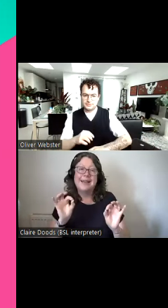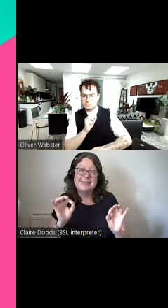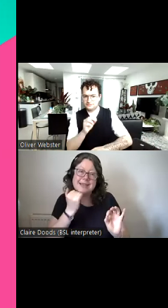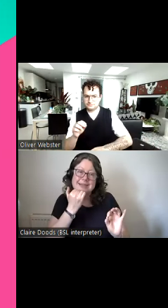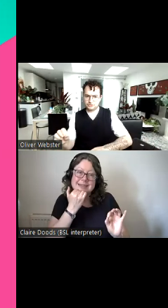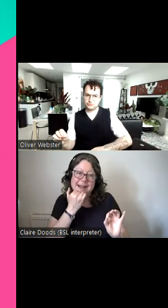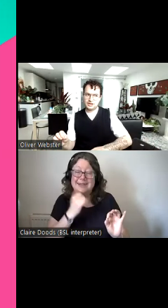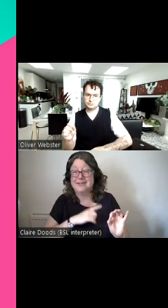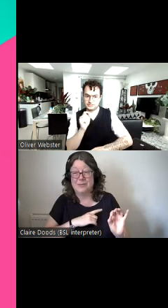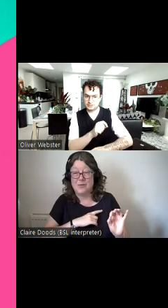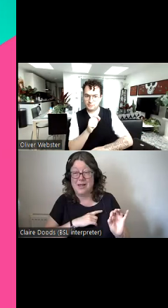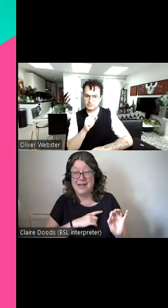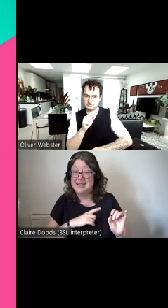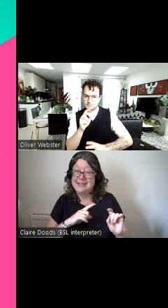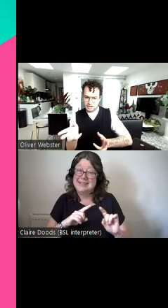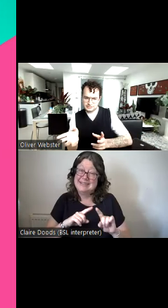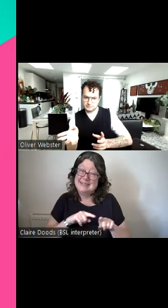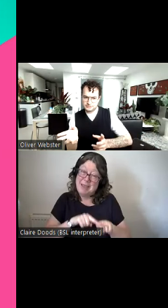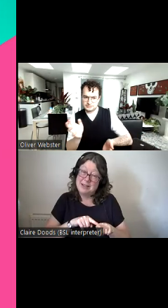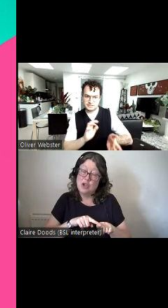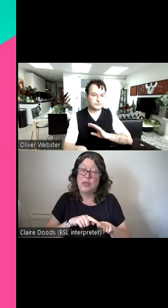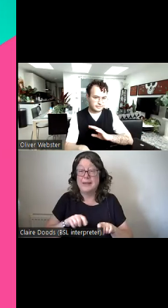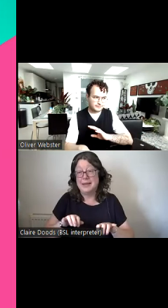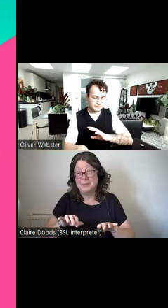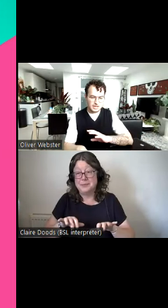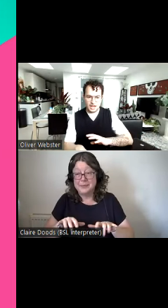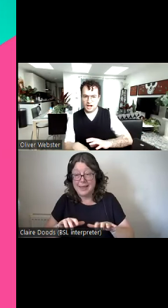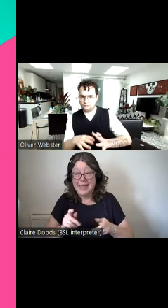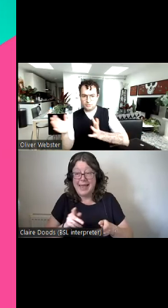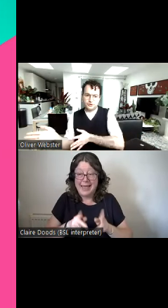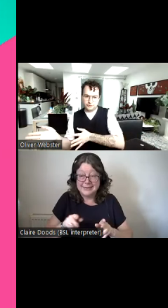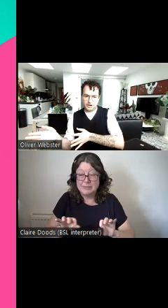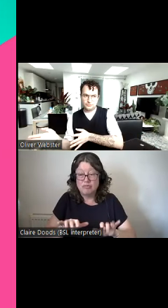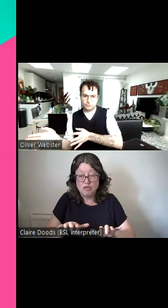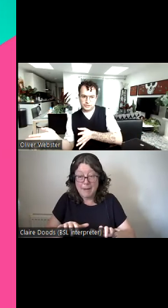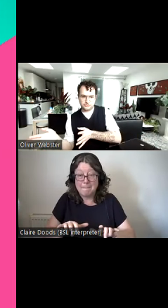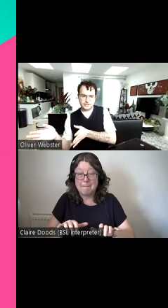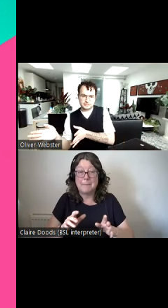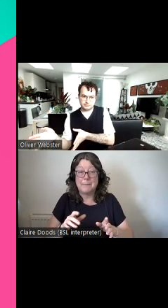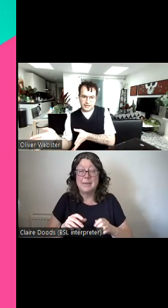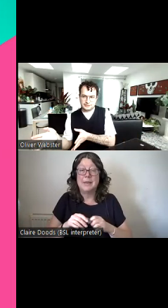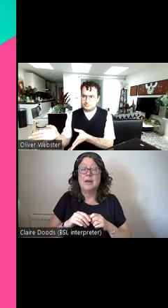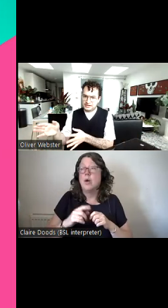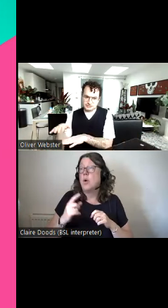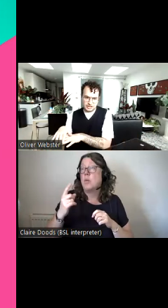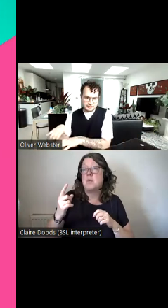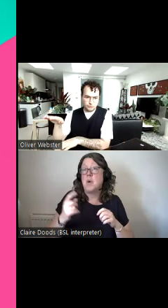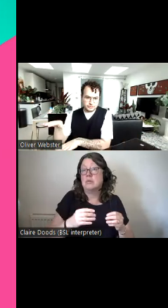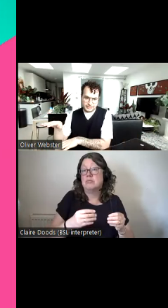because different programs will interpret size numbers differently. I have one program which can read a subtitle as being size 14,